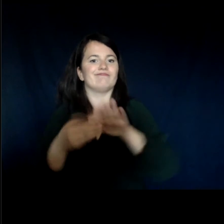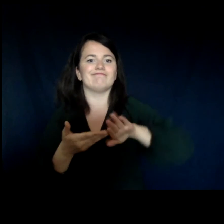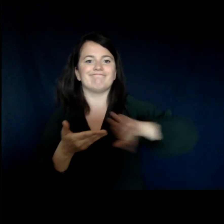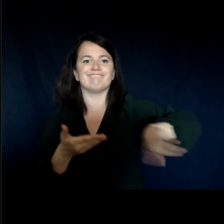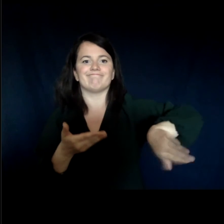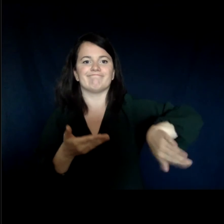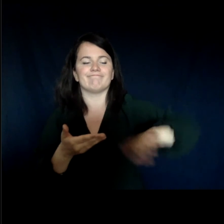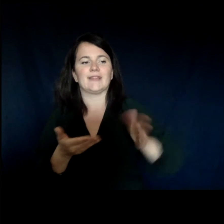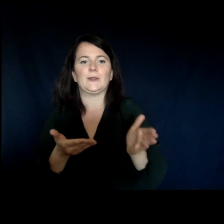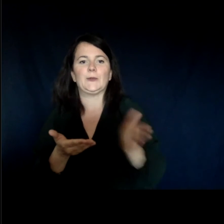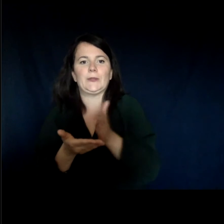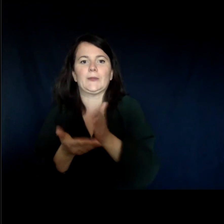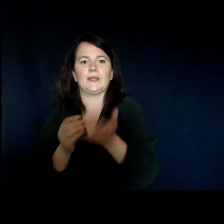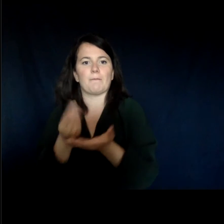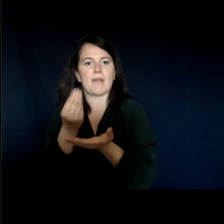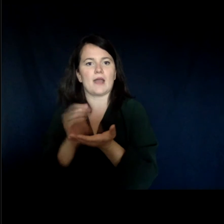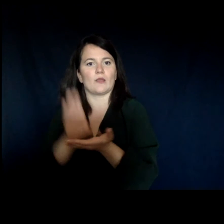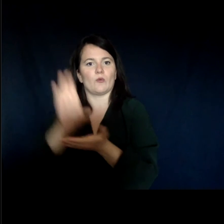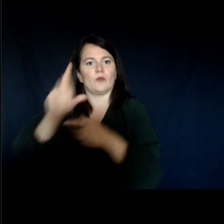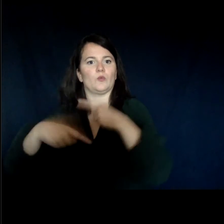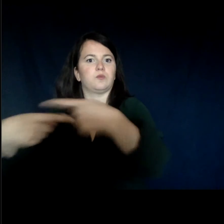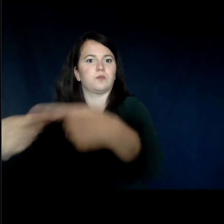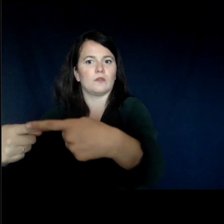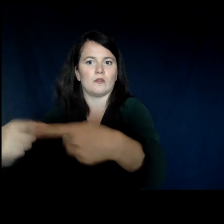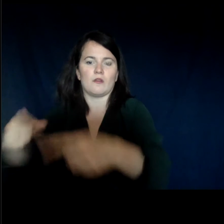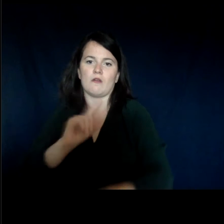It shouldn't go at the cost of other support services